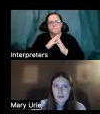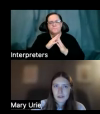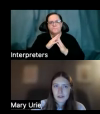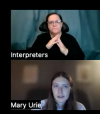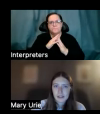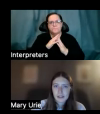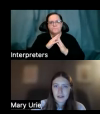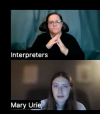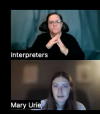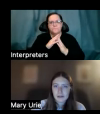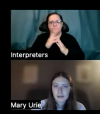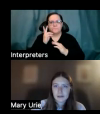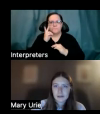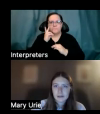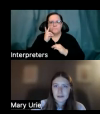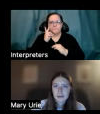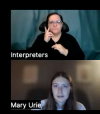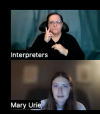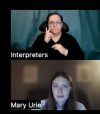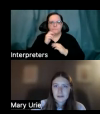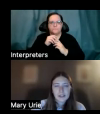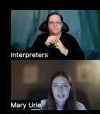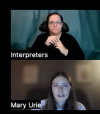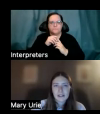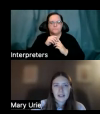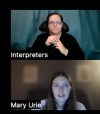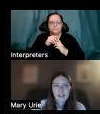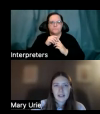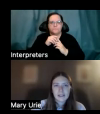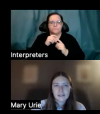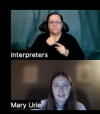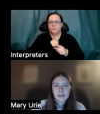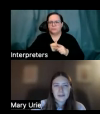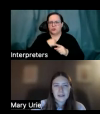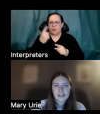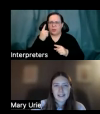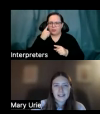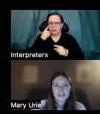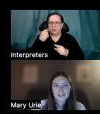What's the sorry, I think I was expecting to see a different